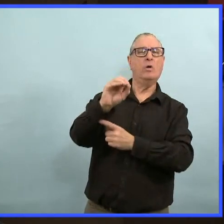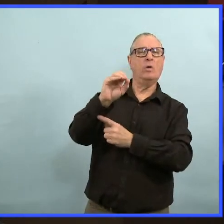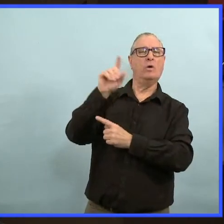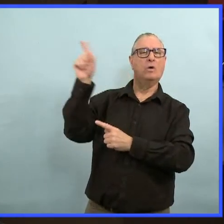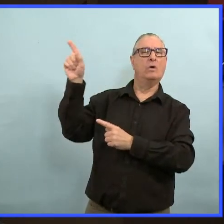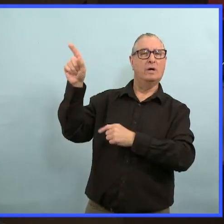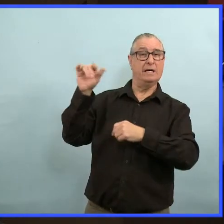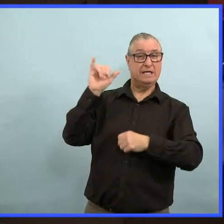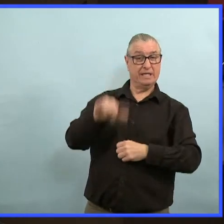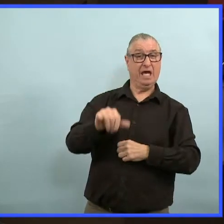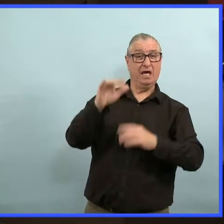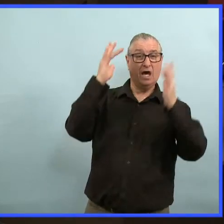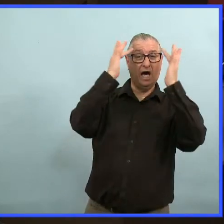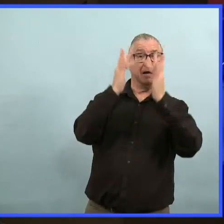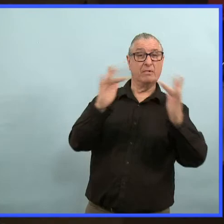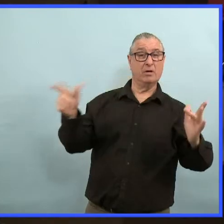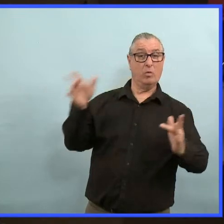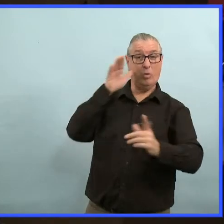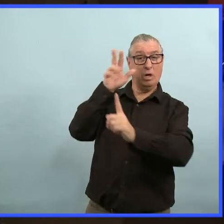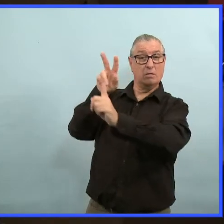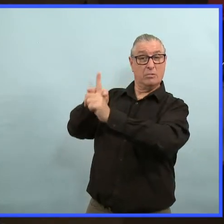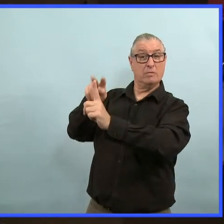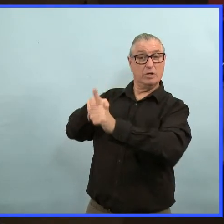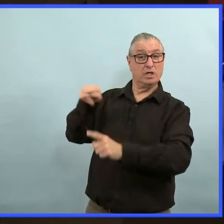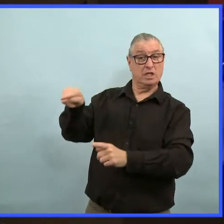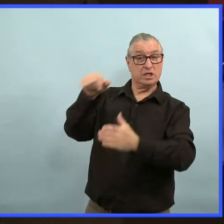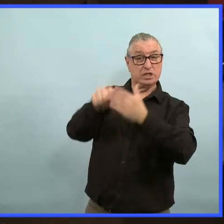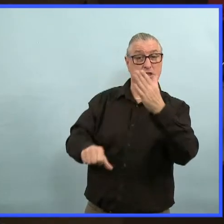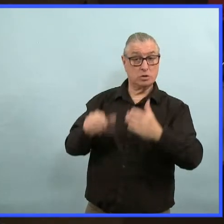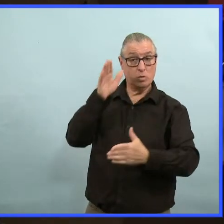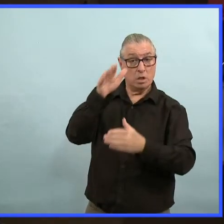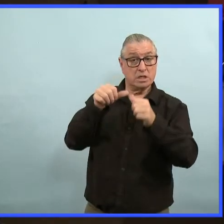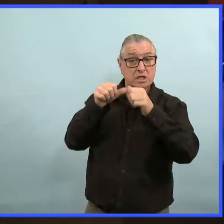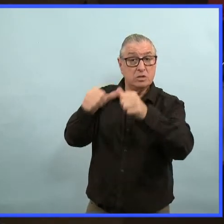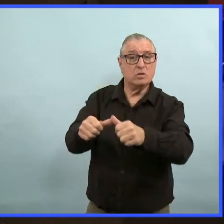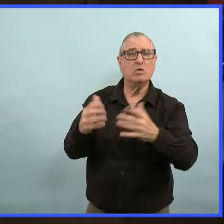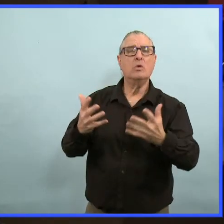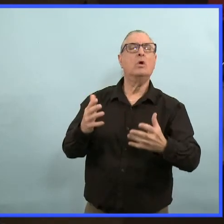already in the works like how much do you know about what's going to happen once the 500 people